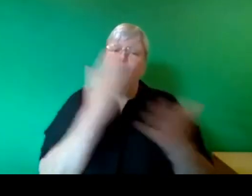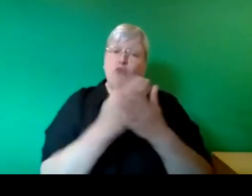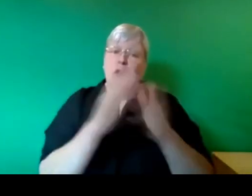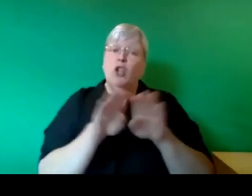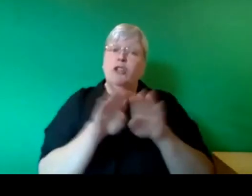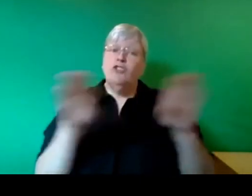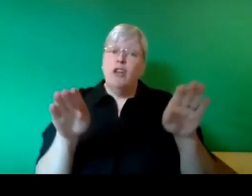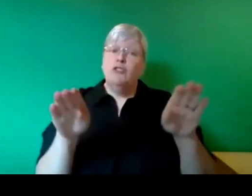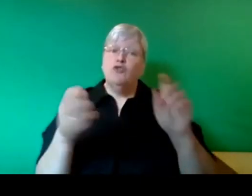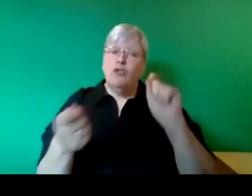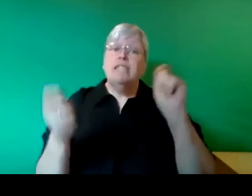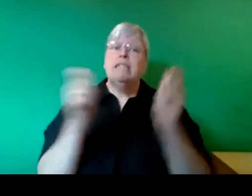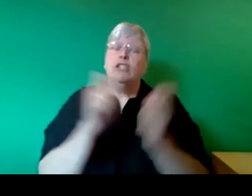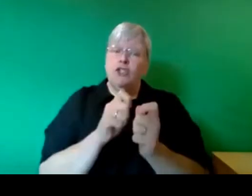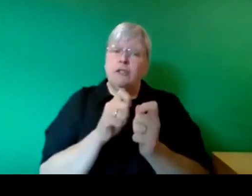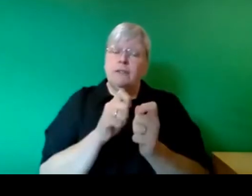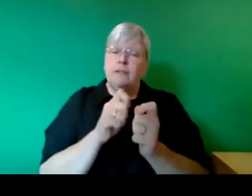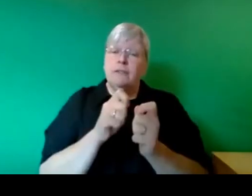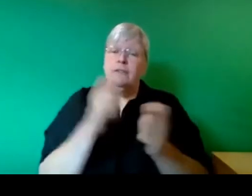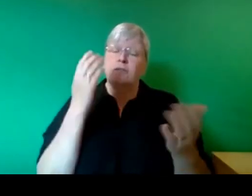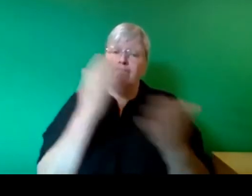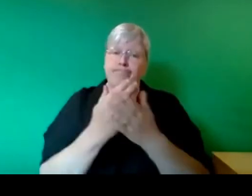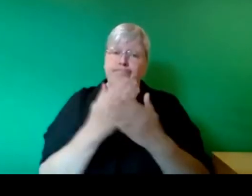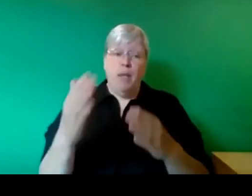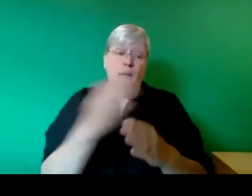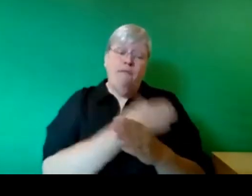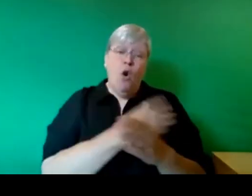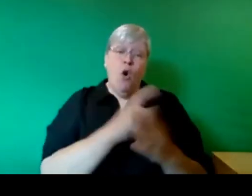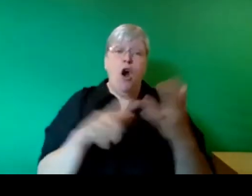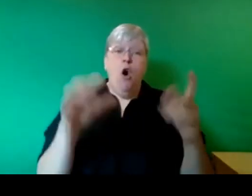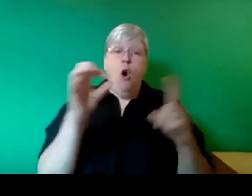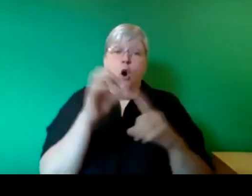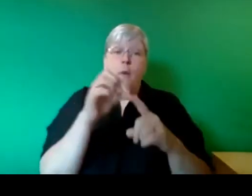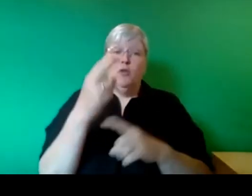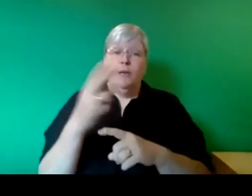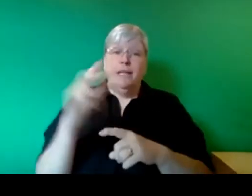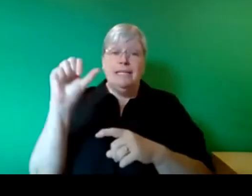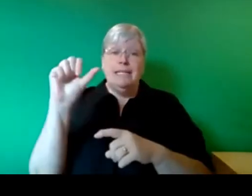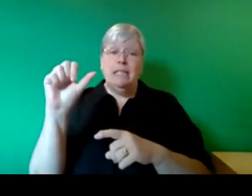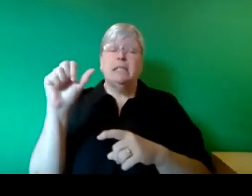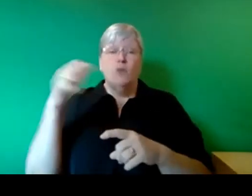So ahead of the COP26, we want to see urgent action by the Scottish Government to take